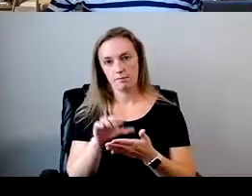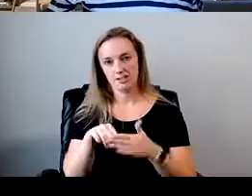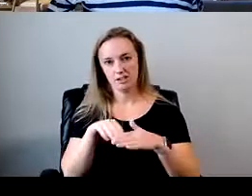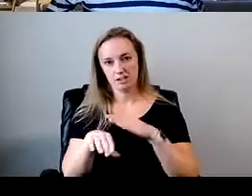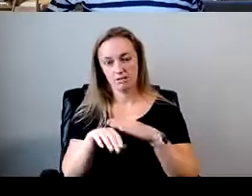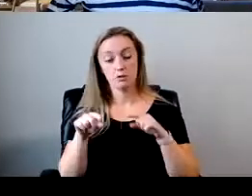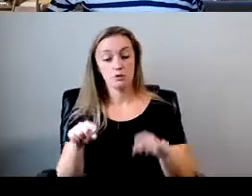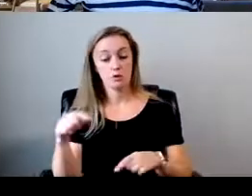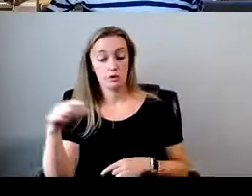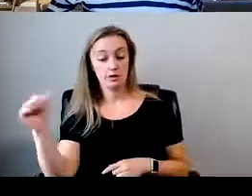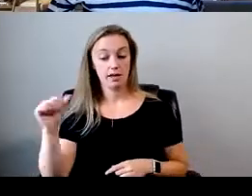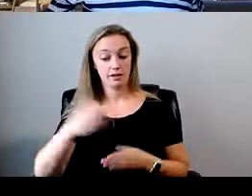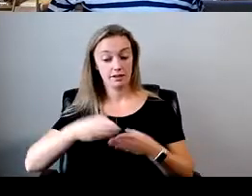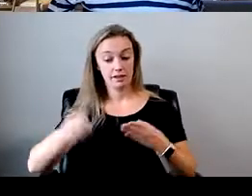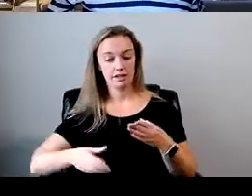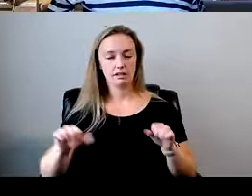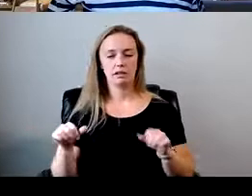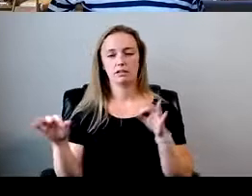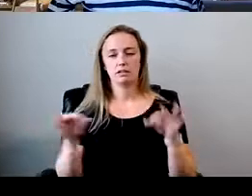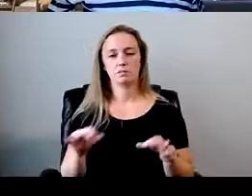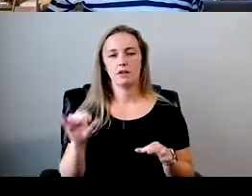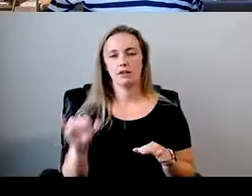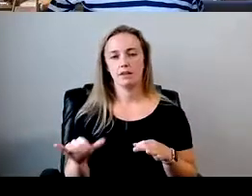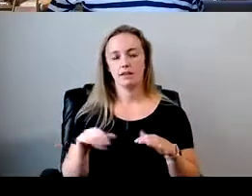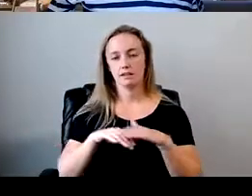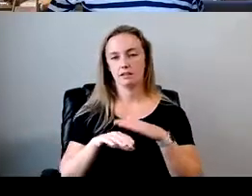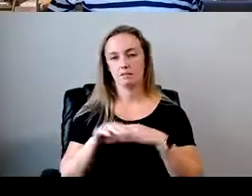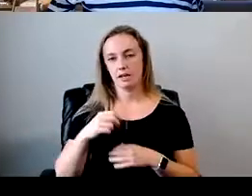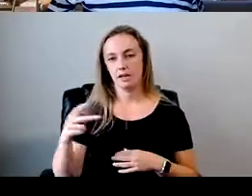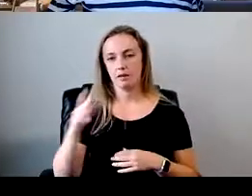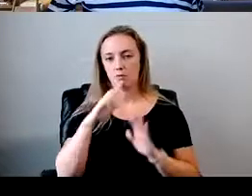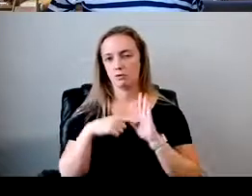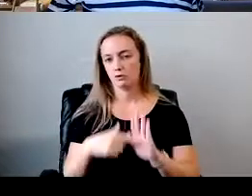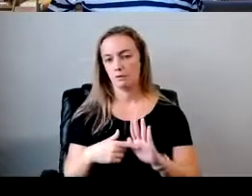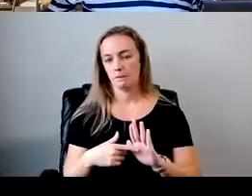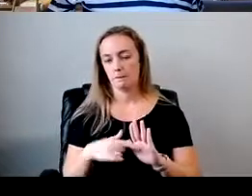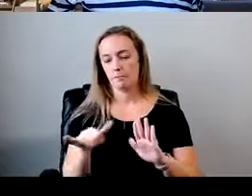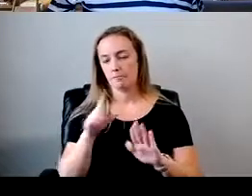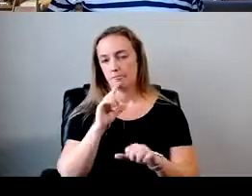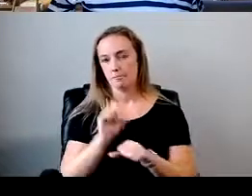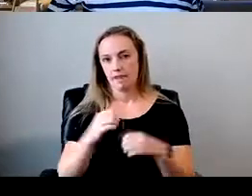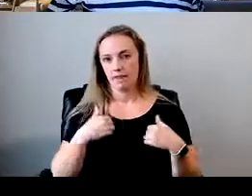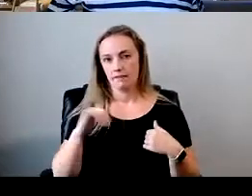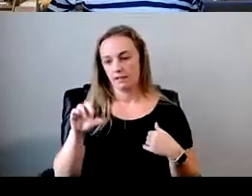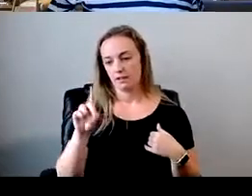we can actually talk about that user way accessibility app, and we'll be able to show it. And it actually has that dyslexic font built-in.